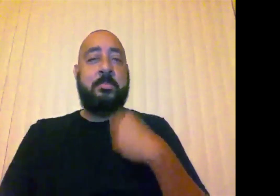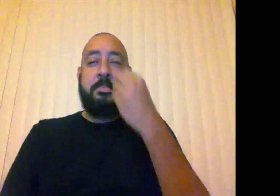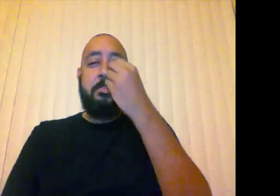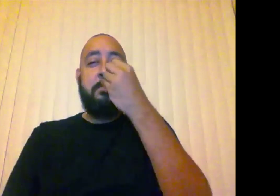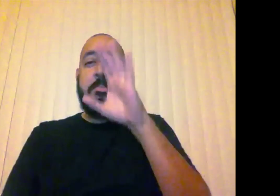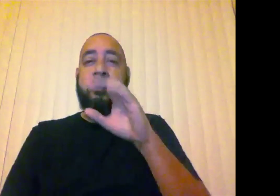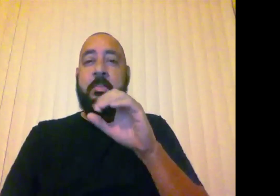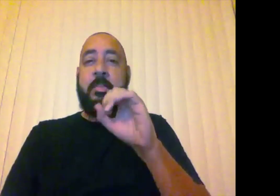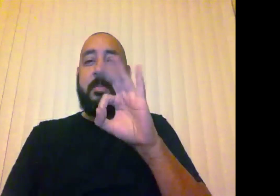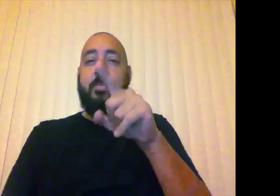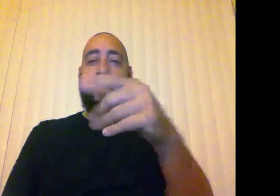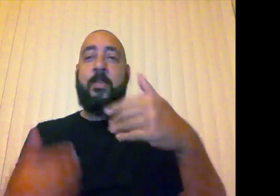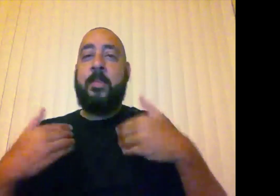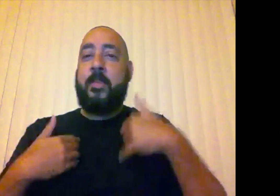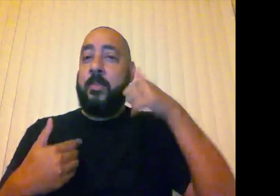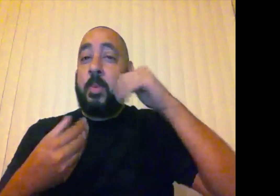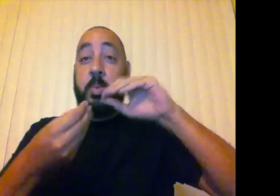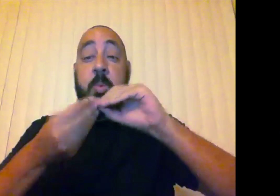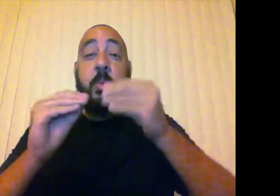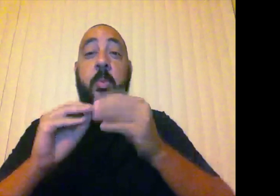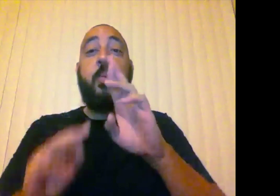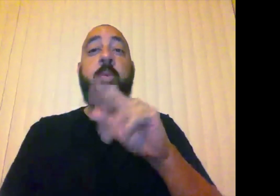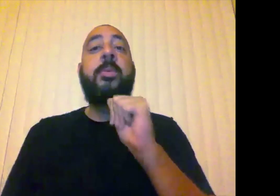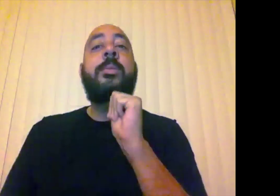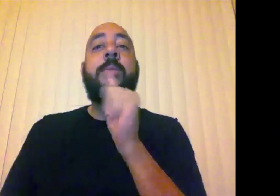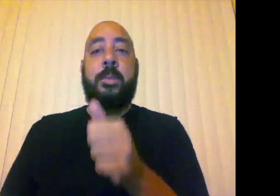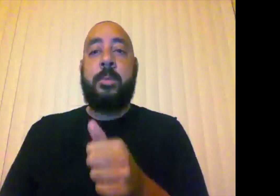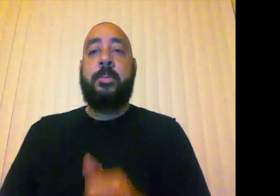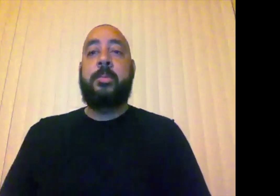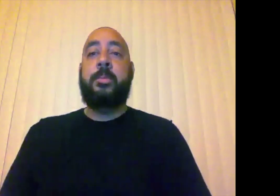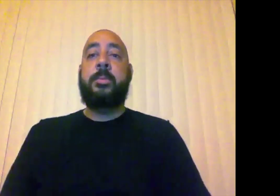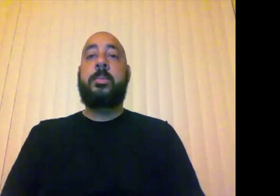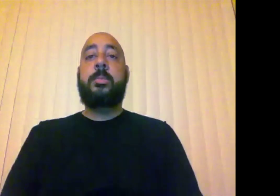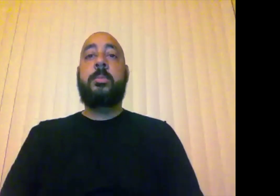I don't care if you know their phone number or not.